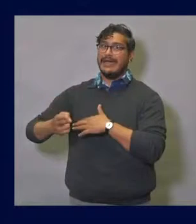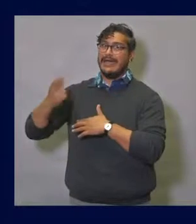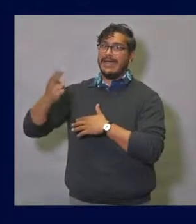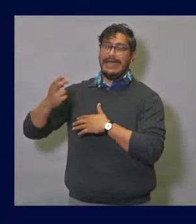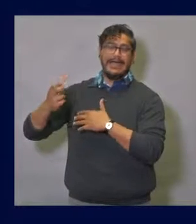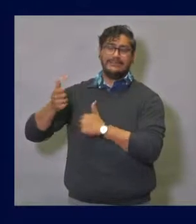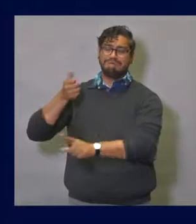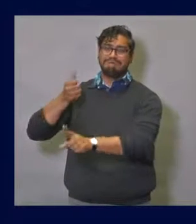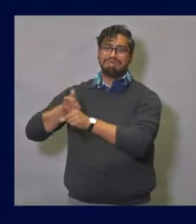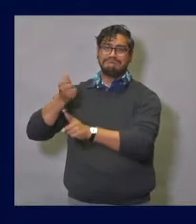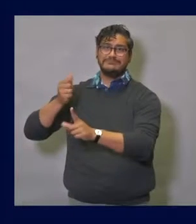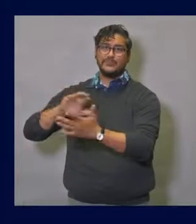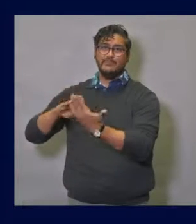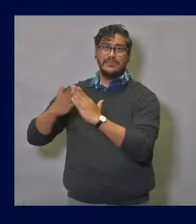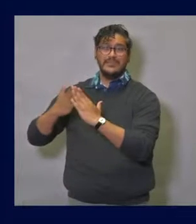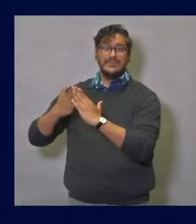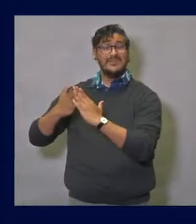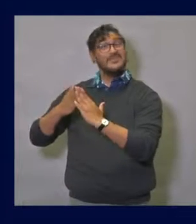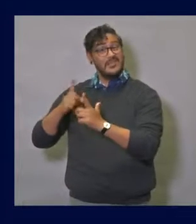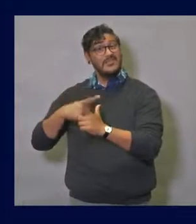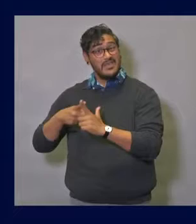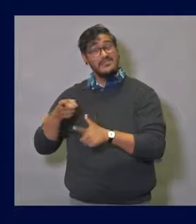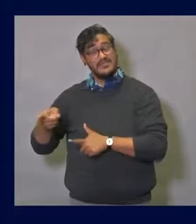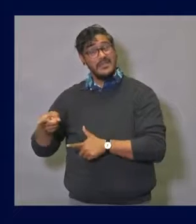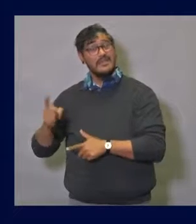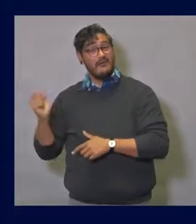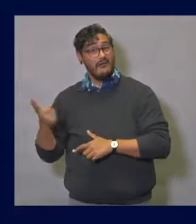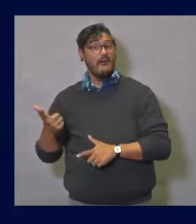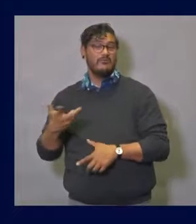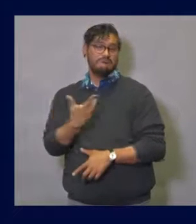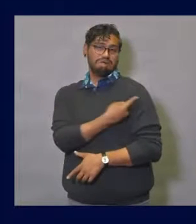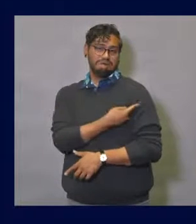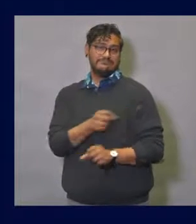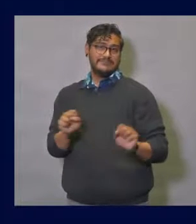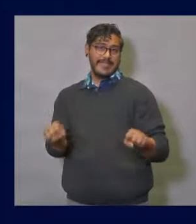COMMUNITIES SO THAT OUR